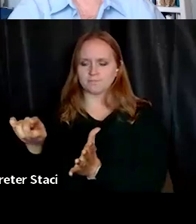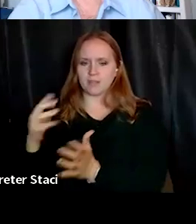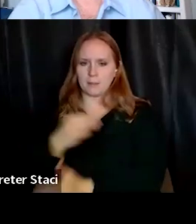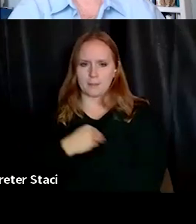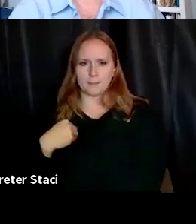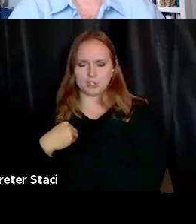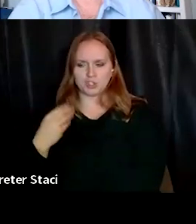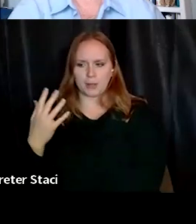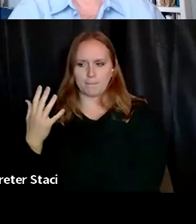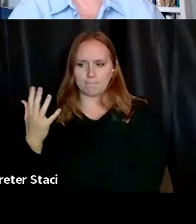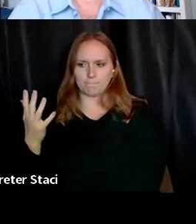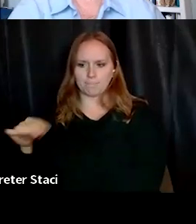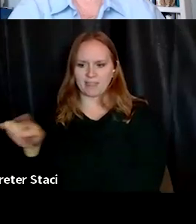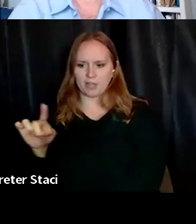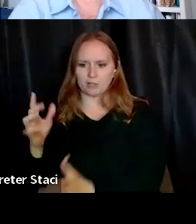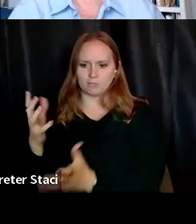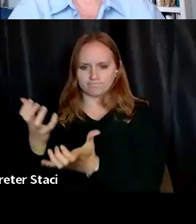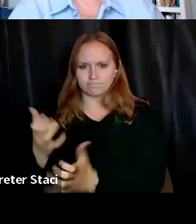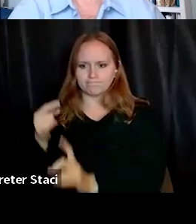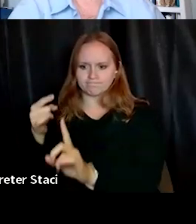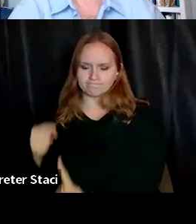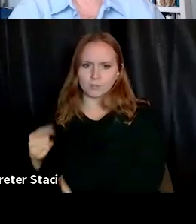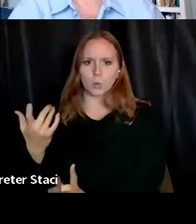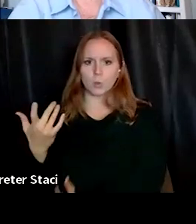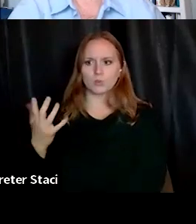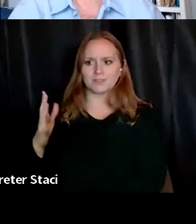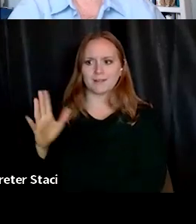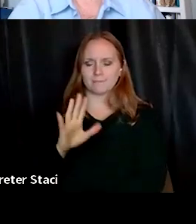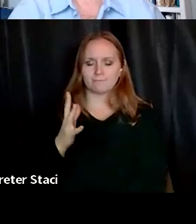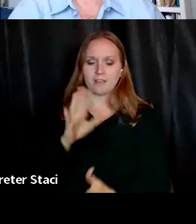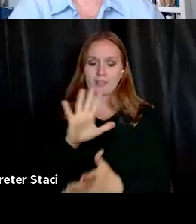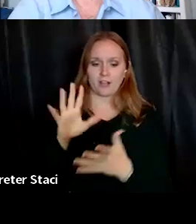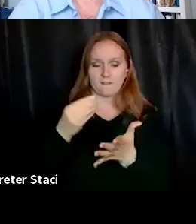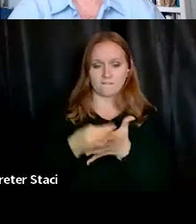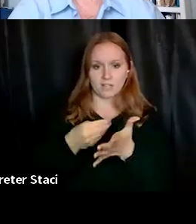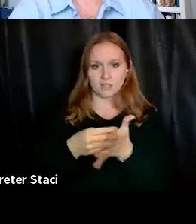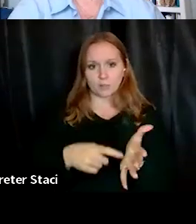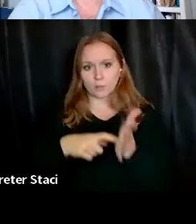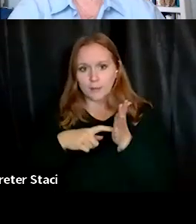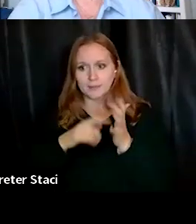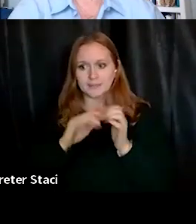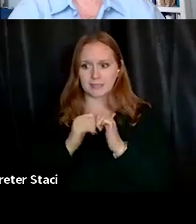and shaping what their funding requirements are and how they're engaging folks with lived experience